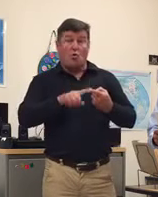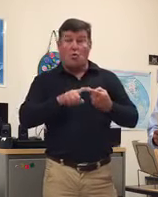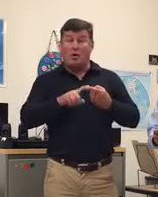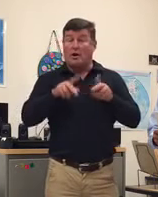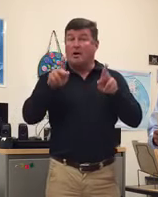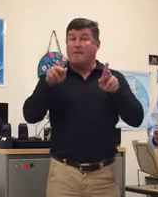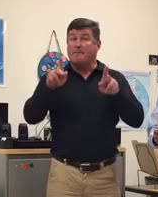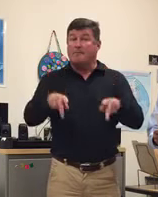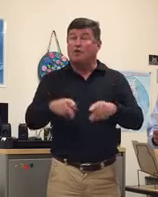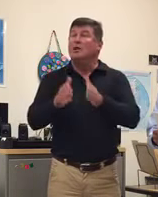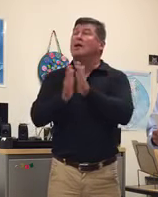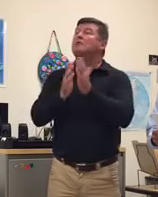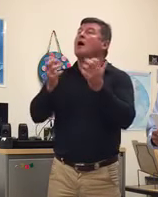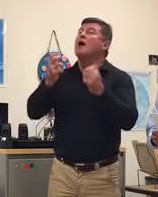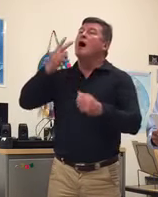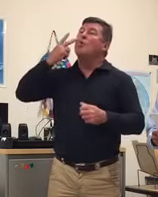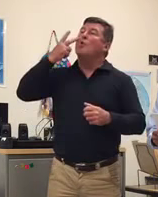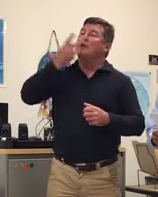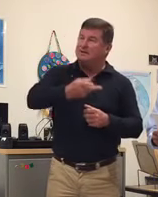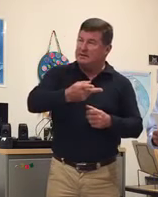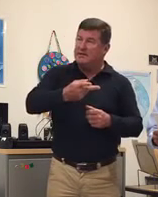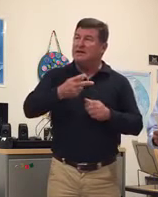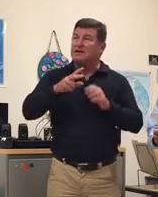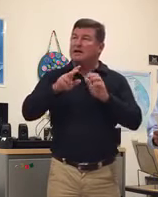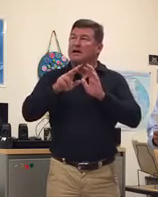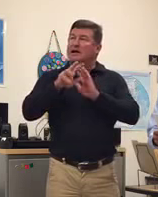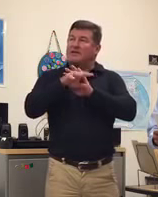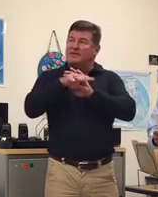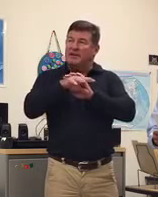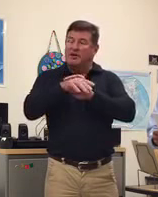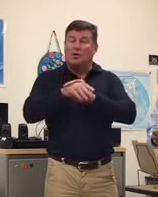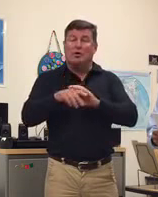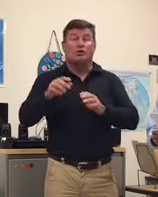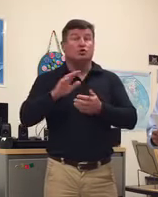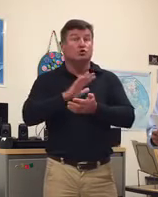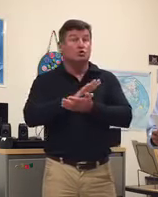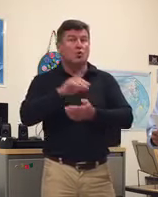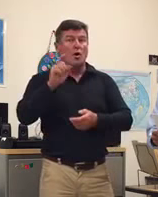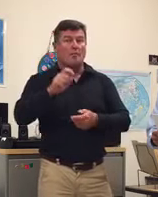the video, it must be stored and kept during the investigation.